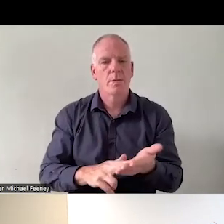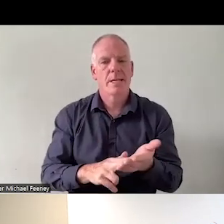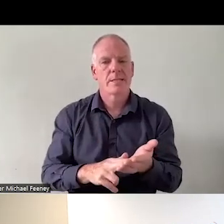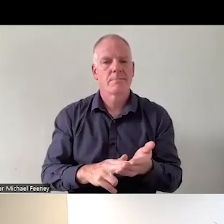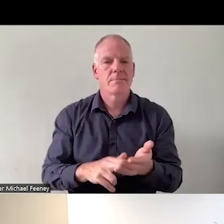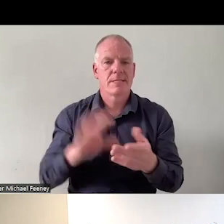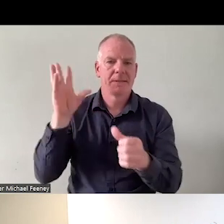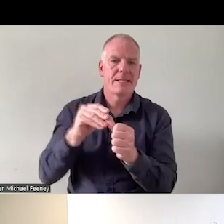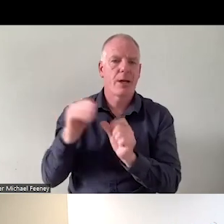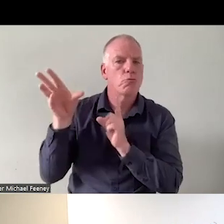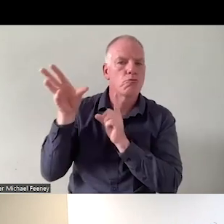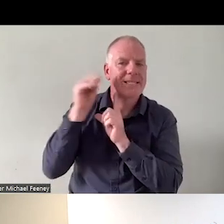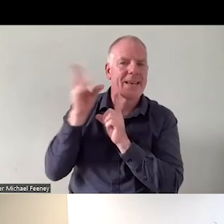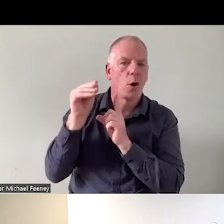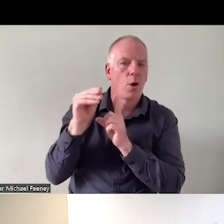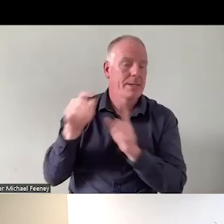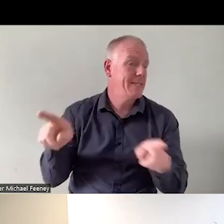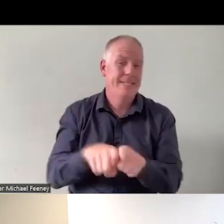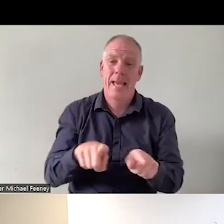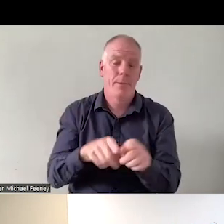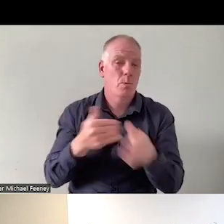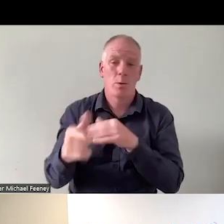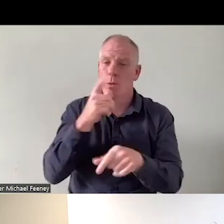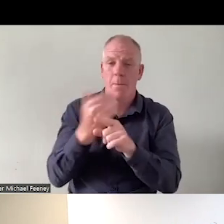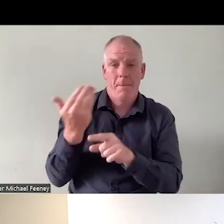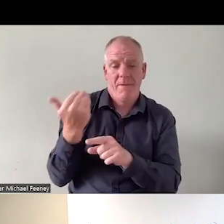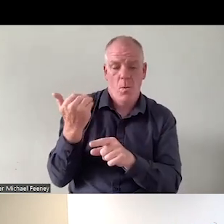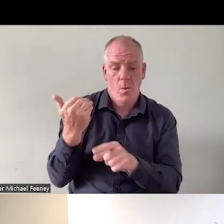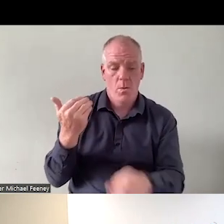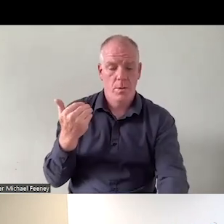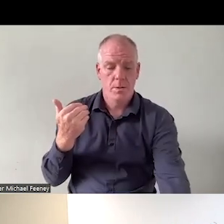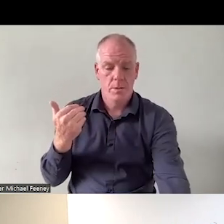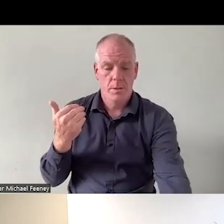So, here very similar to the receivers I've spoken to about earlier on.